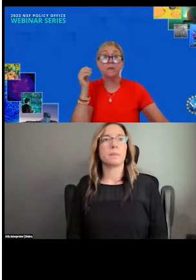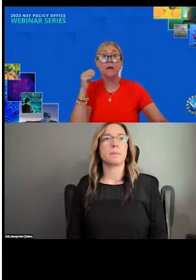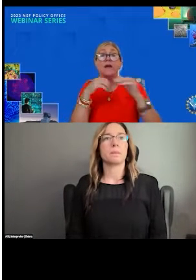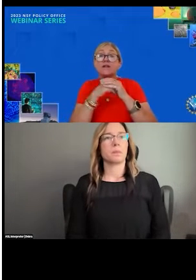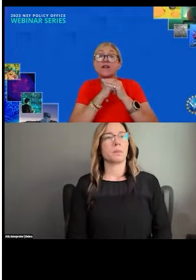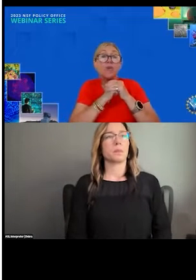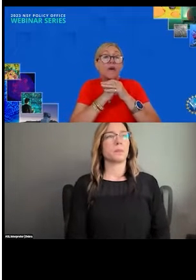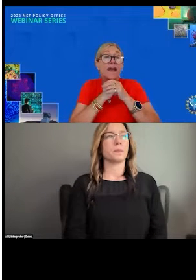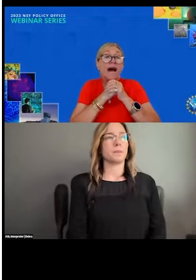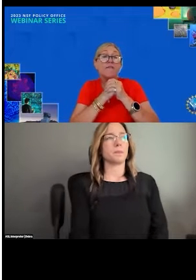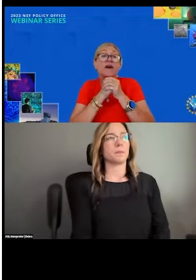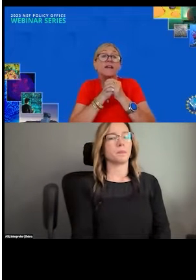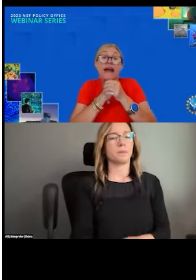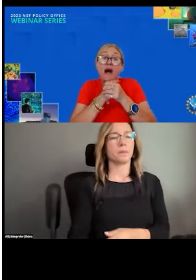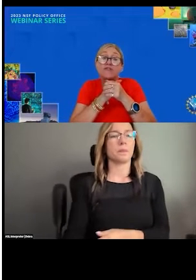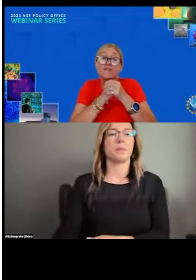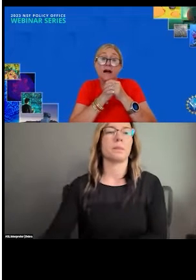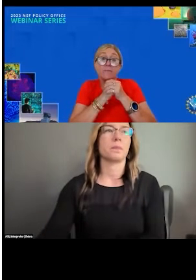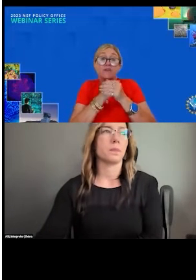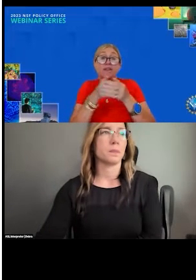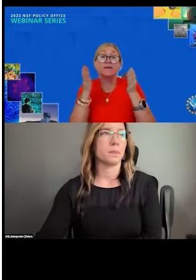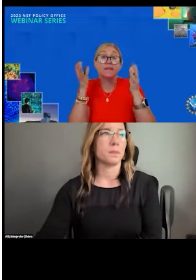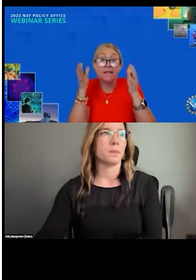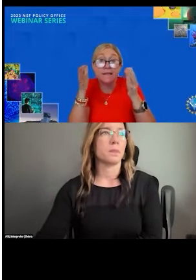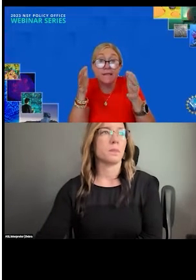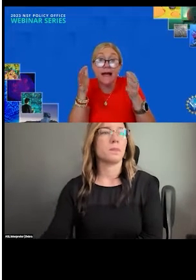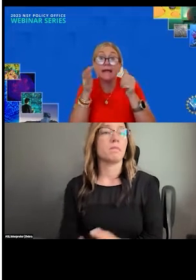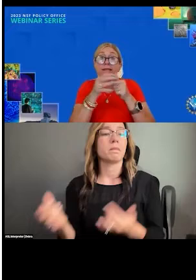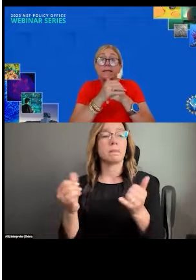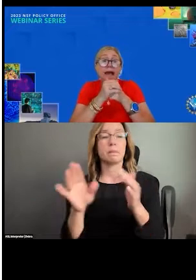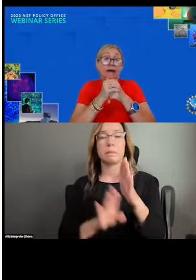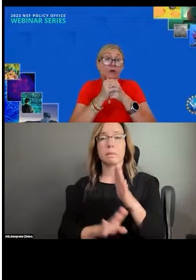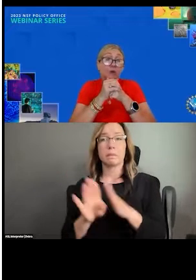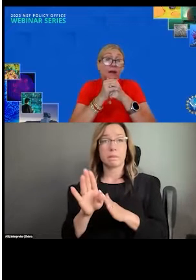We have now developed this second category